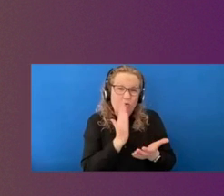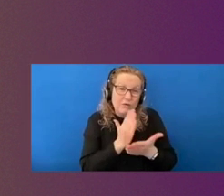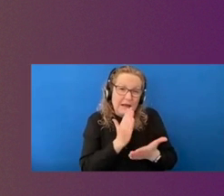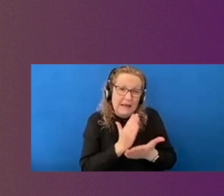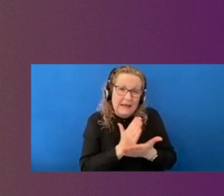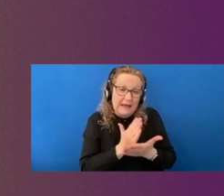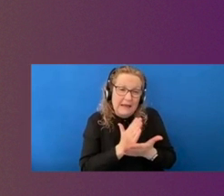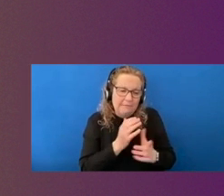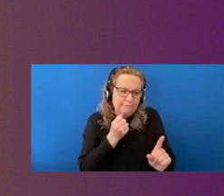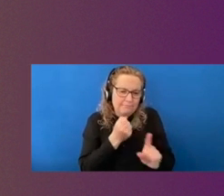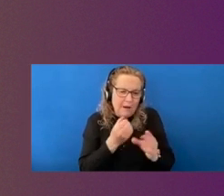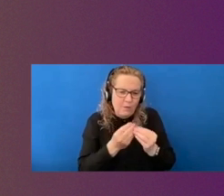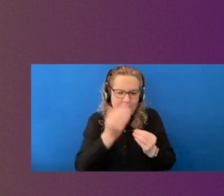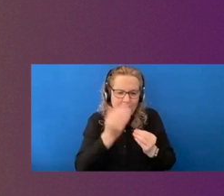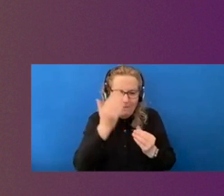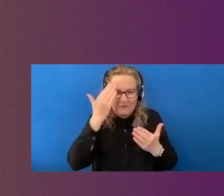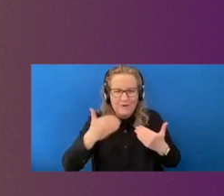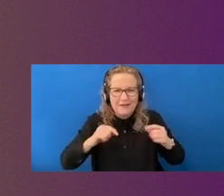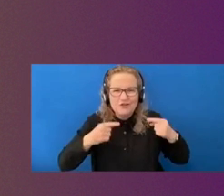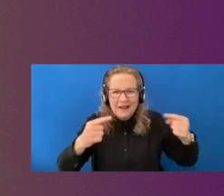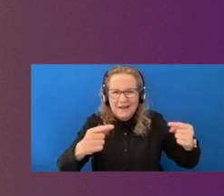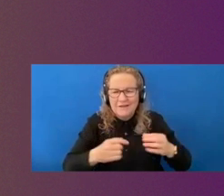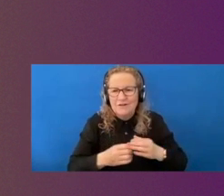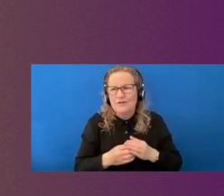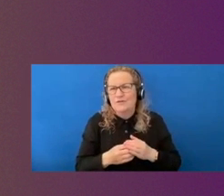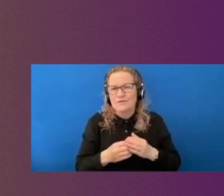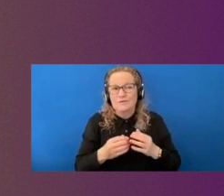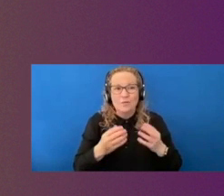challenges whether you classify that as a disability or not that's beside the point